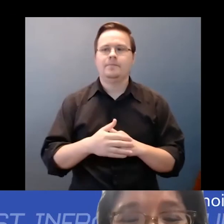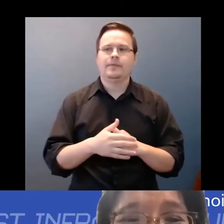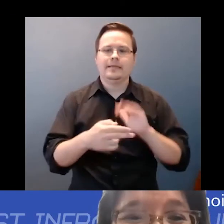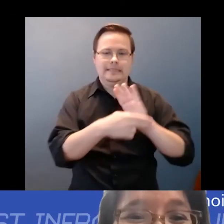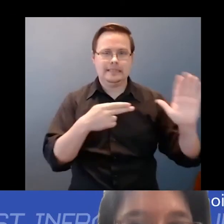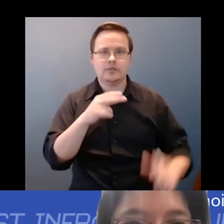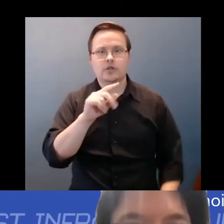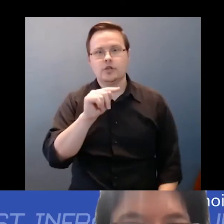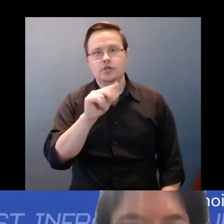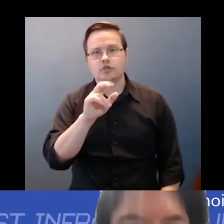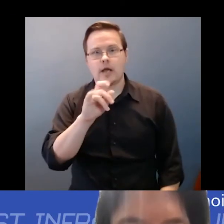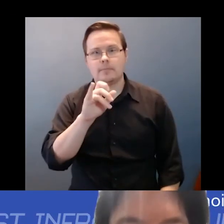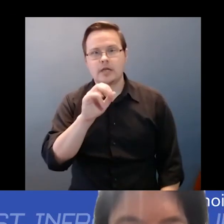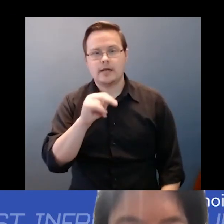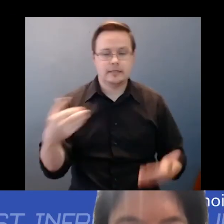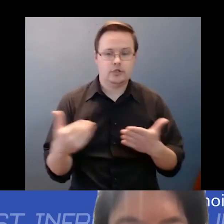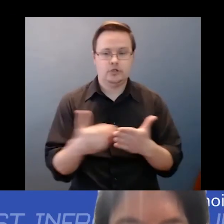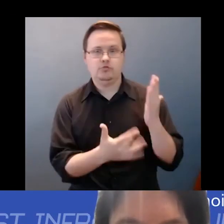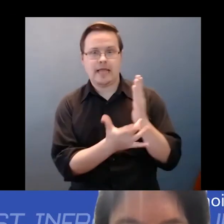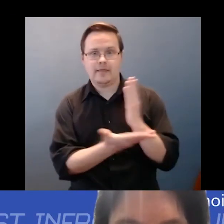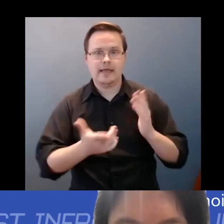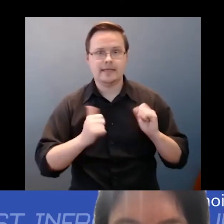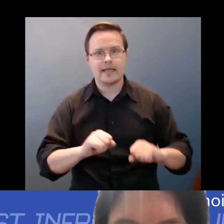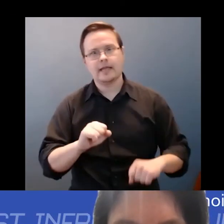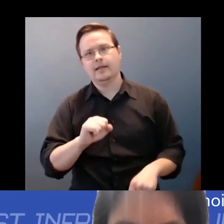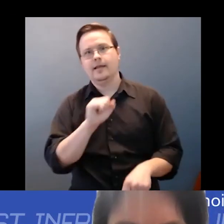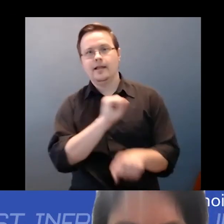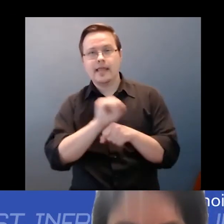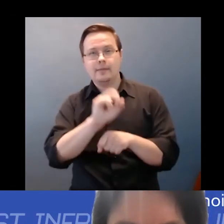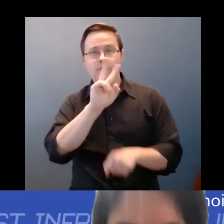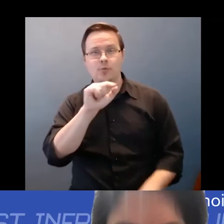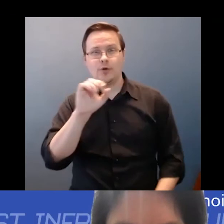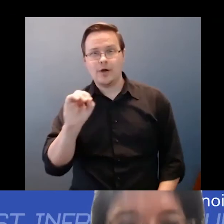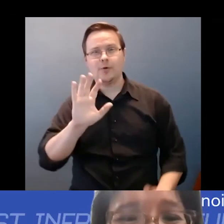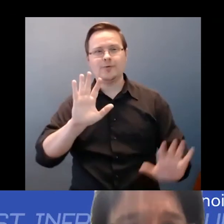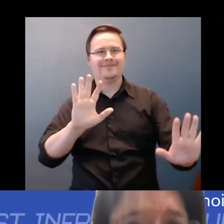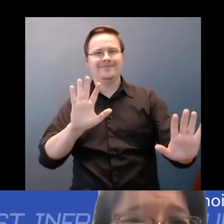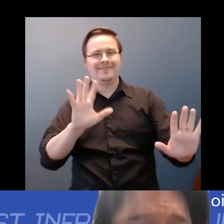He fights for cop to con is this like new tech thing that can like be labor 2.0 and.